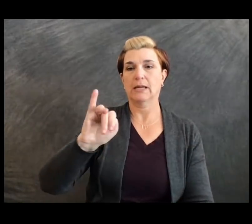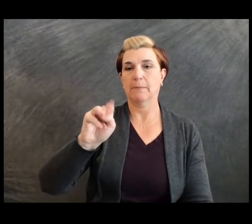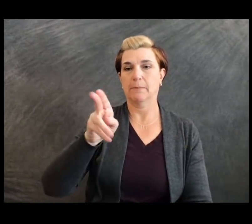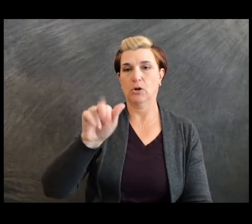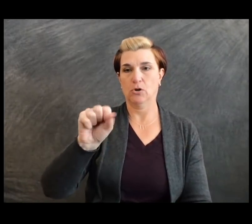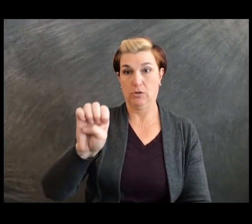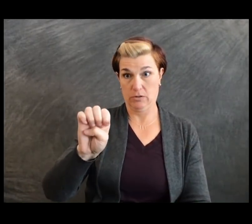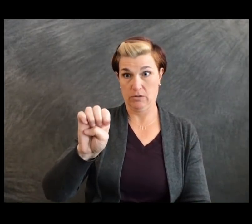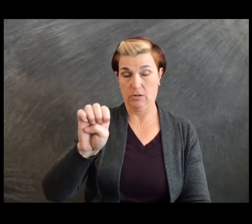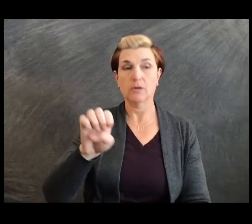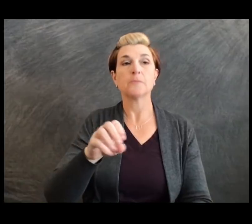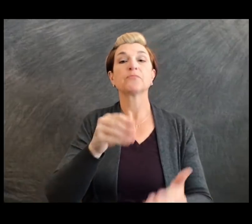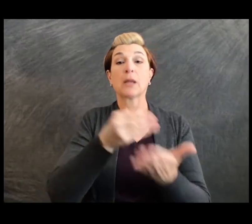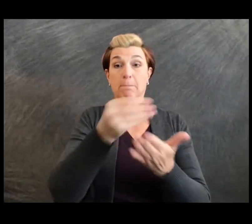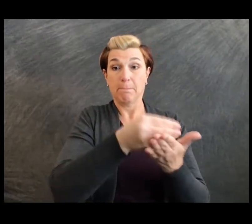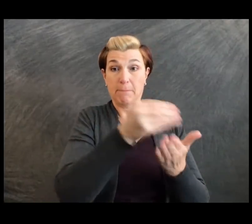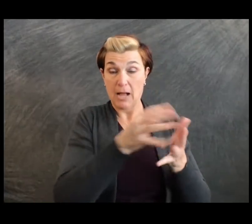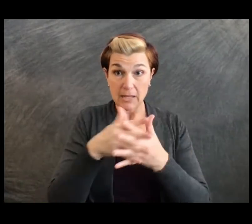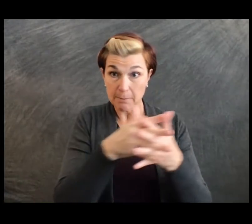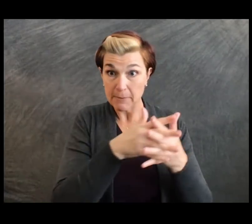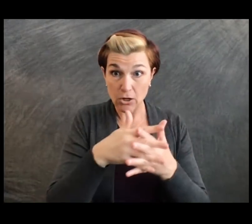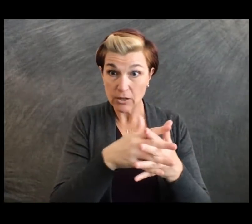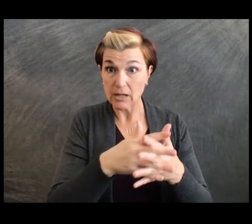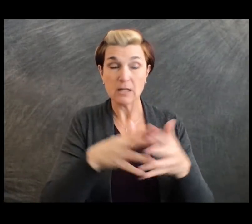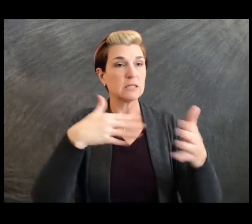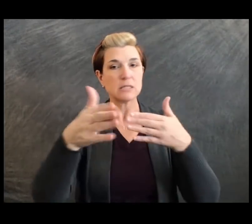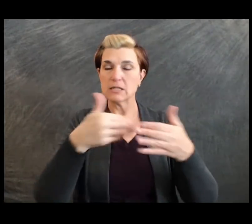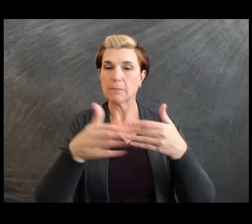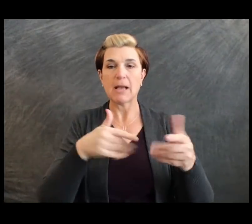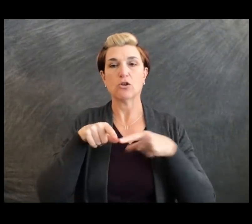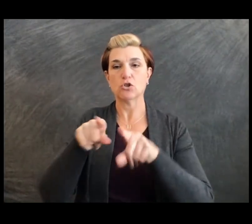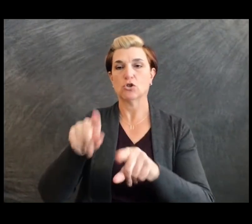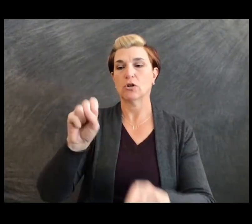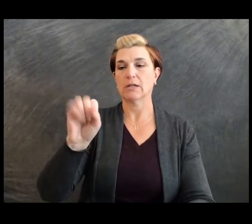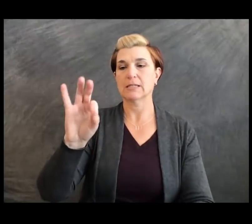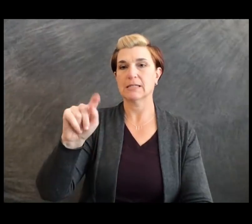America does not apply to the Stafford Act except for Washington DC and Puerto